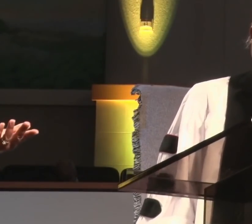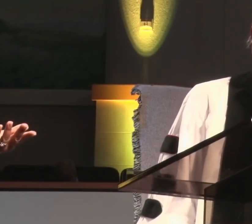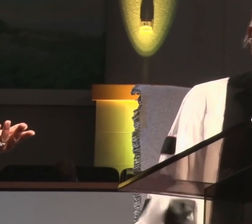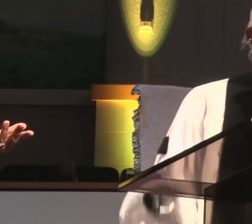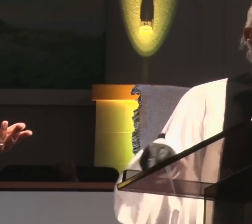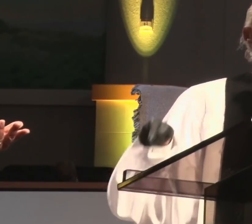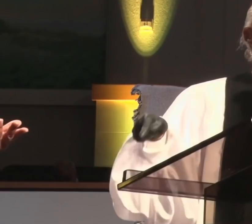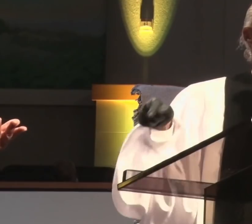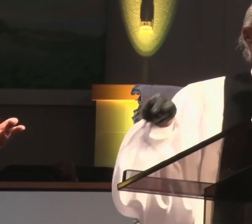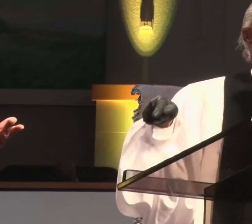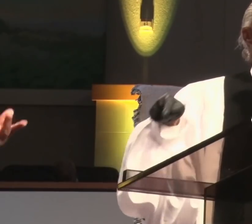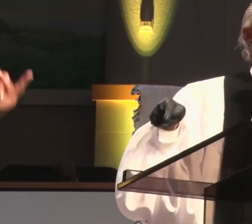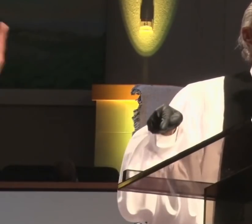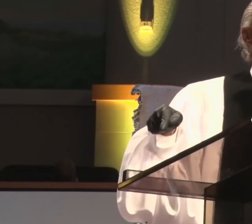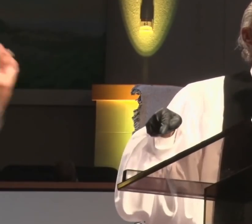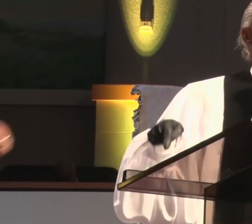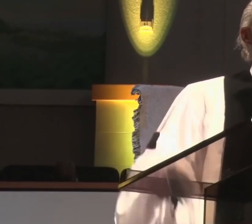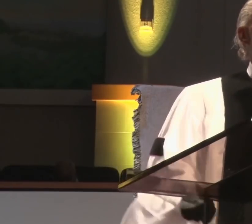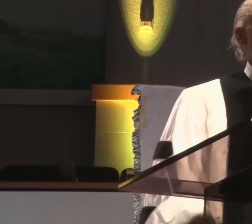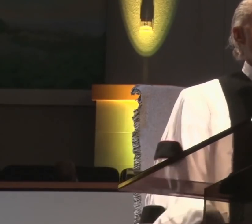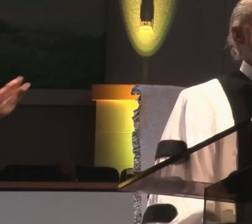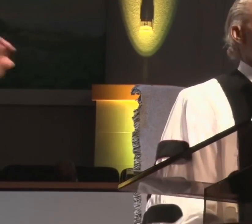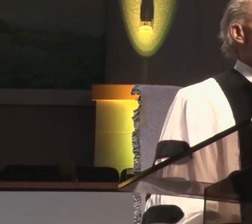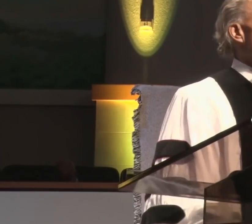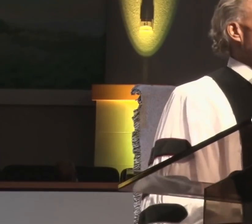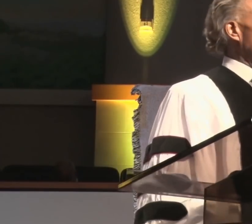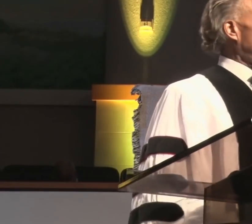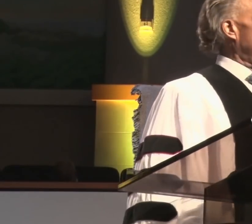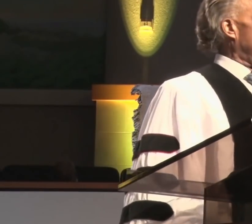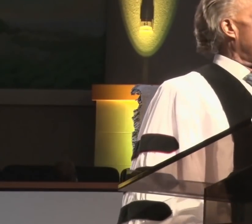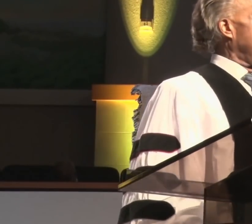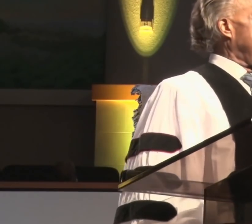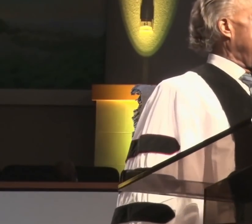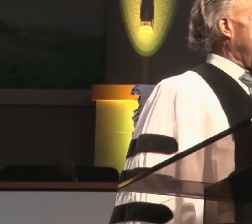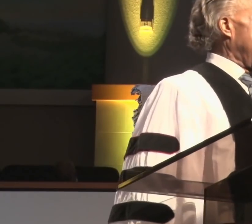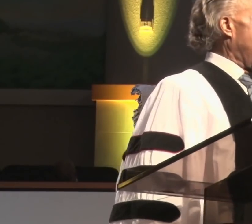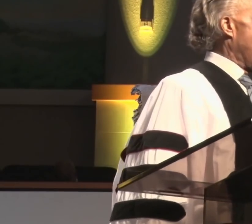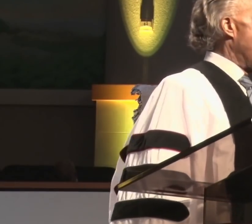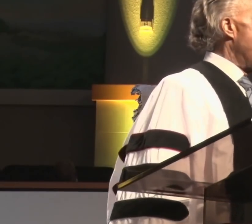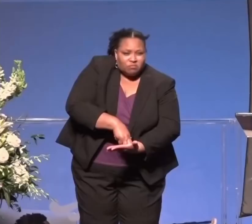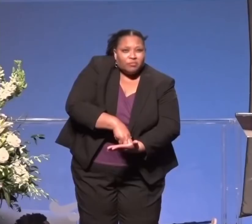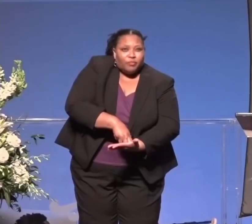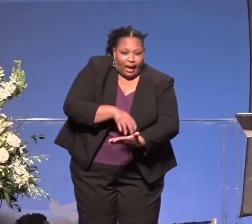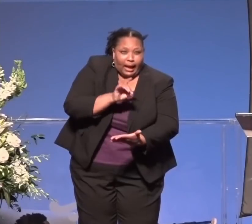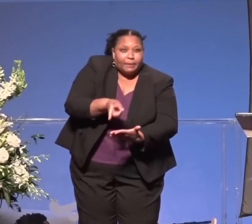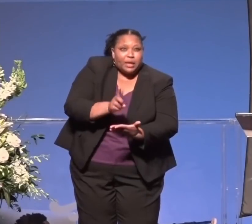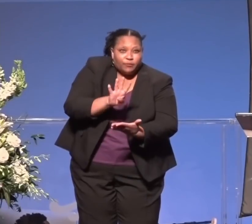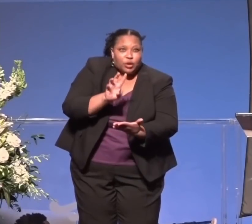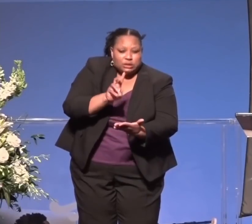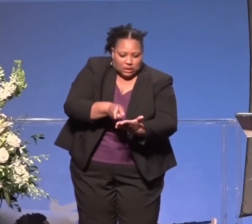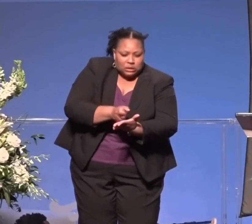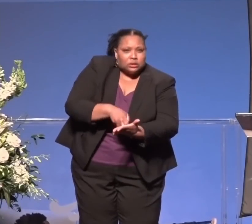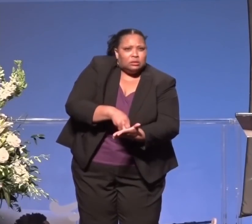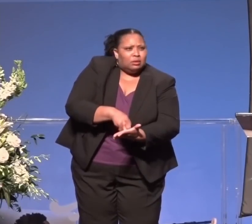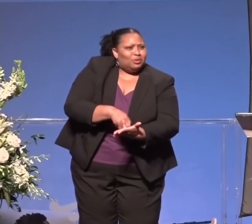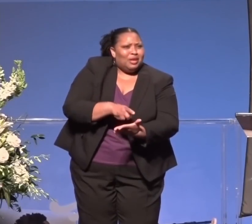THAT’S NOT EVEN NORMAL TO A CIVILIAN, LESS THAN A POLICE OFFICER.